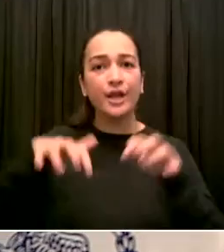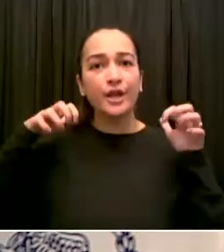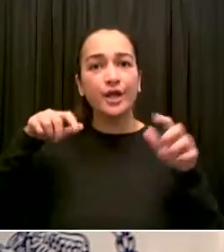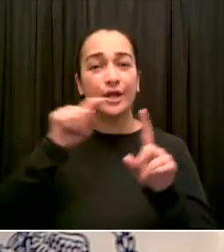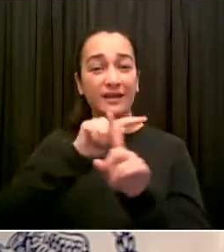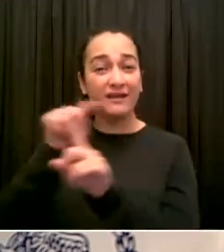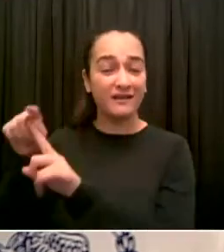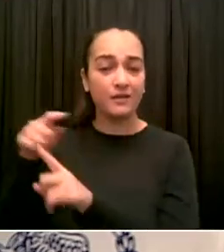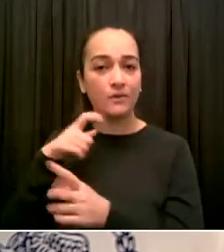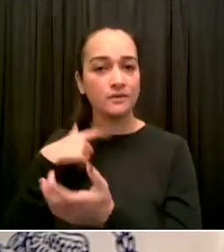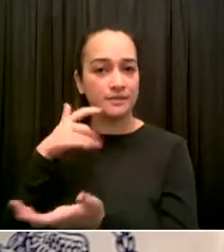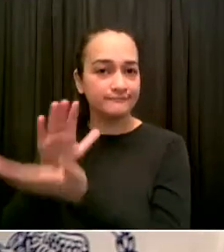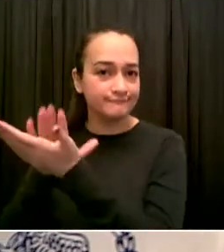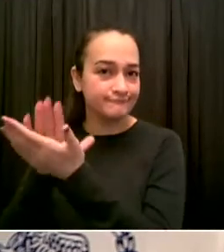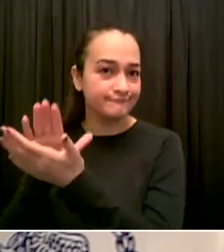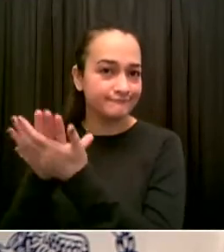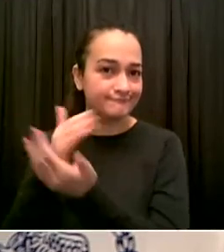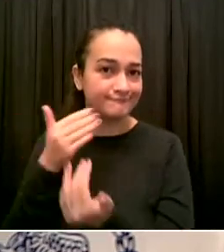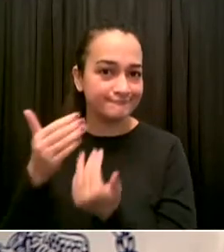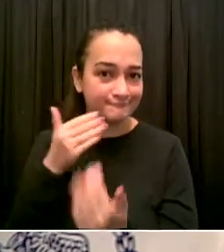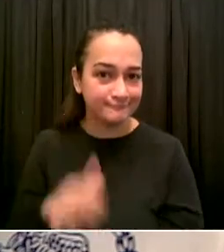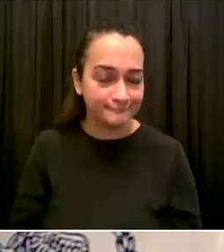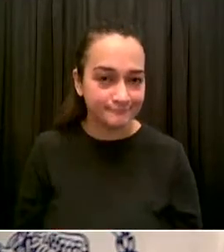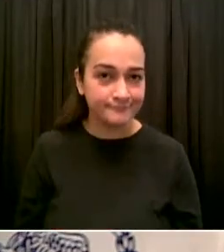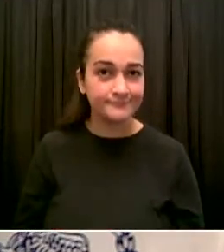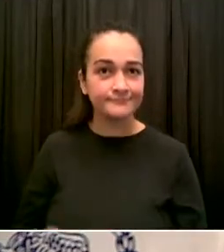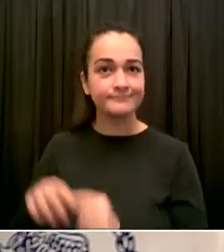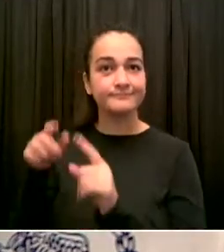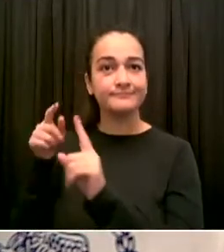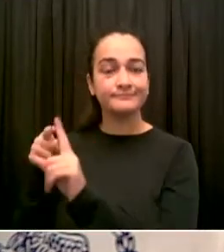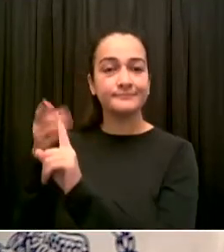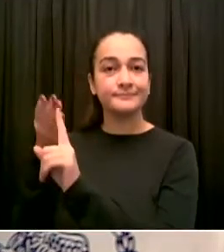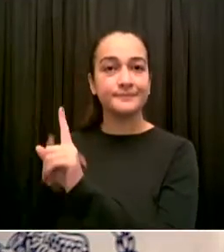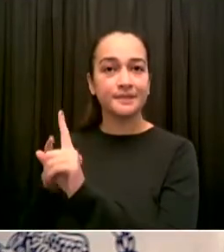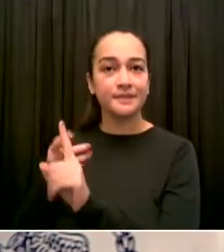FOR NEW YORK CITY. SHE'S A STAR.